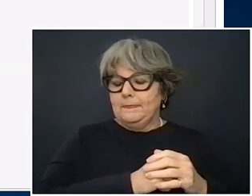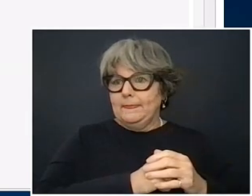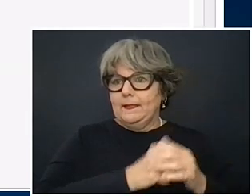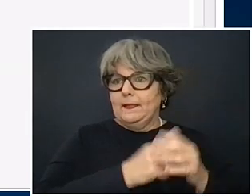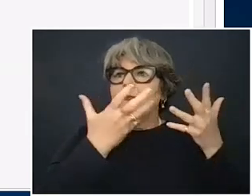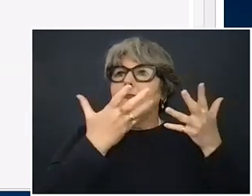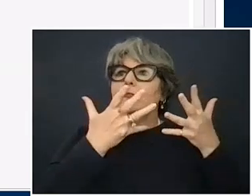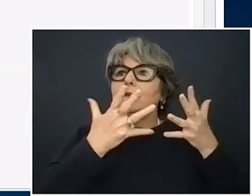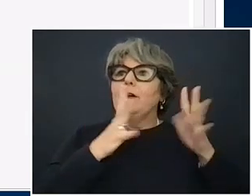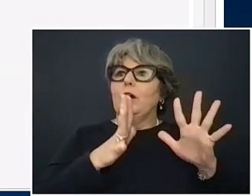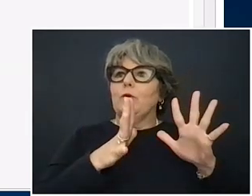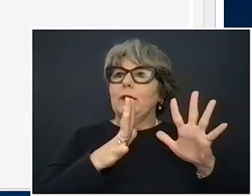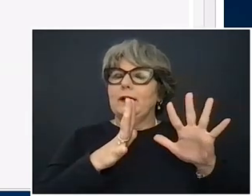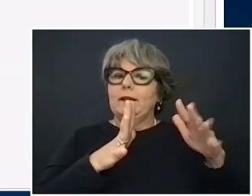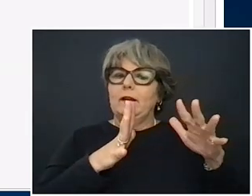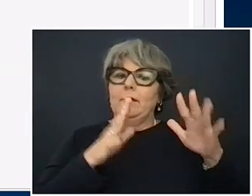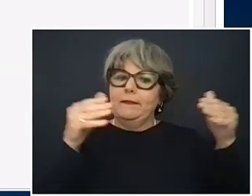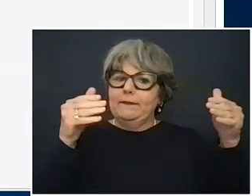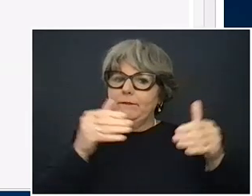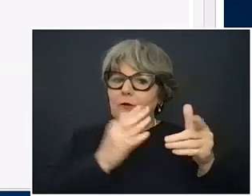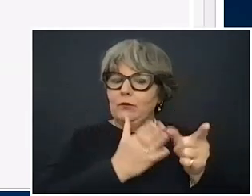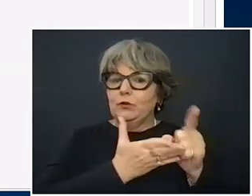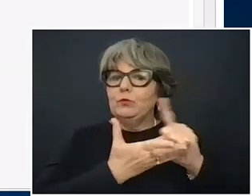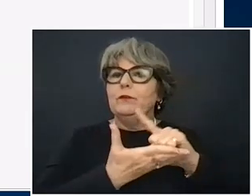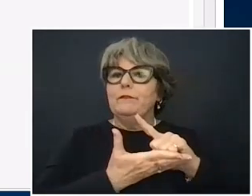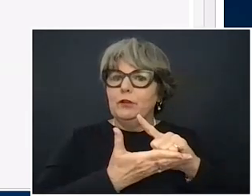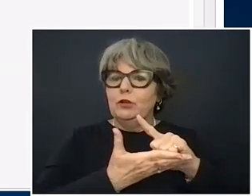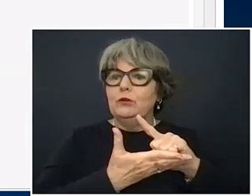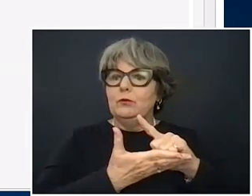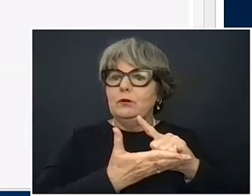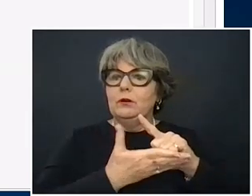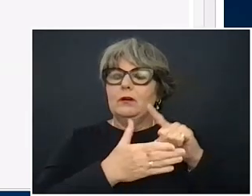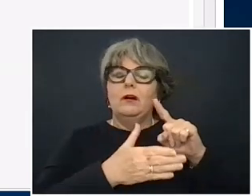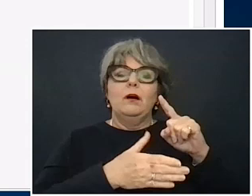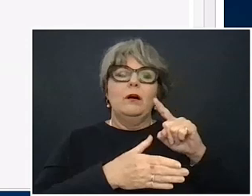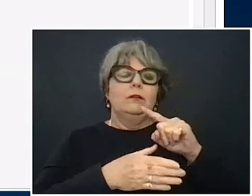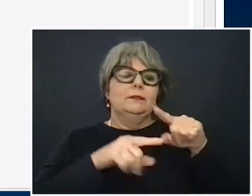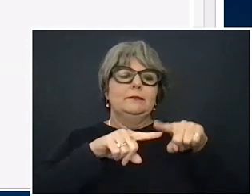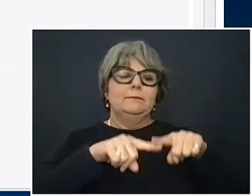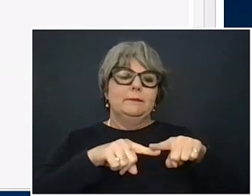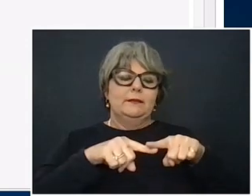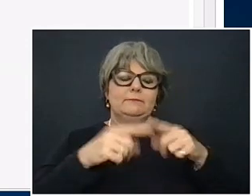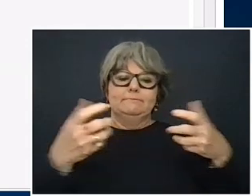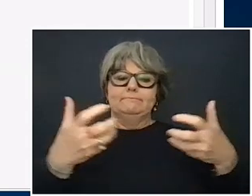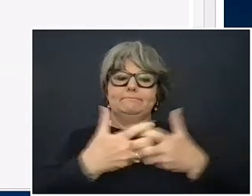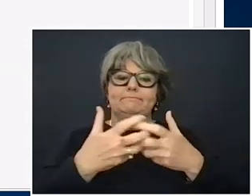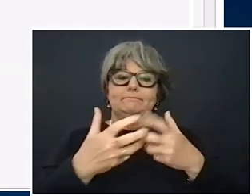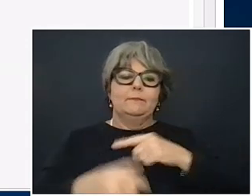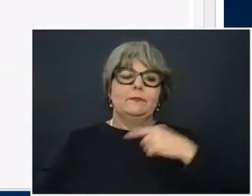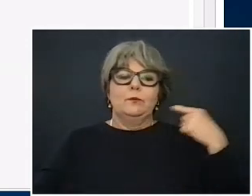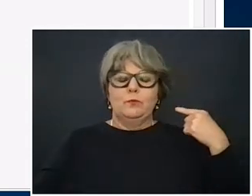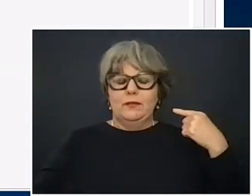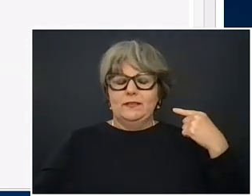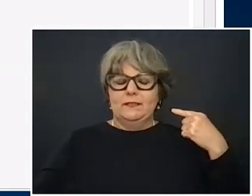of focus review, you know, based on our risk factors. And then the programmatic agencies, which